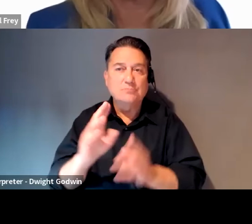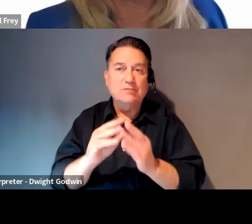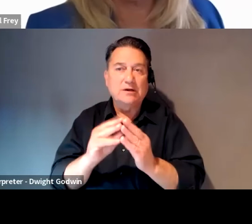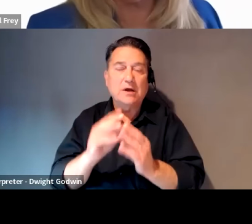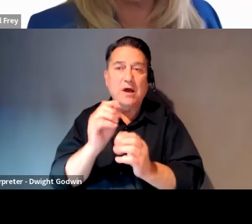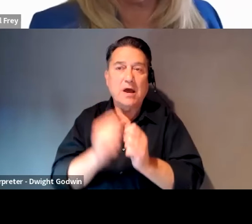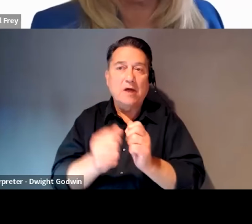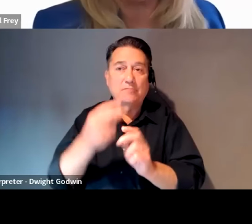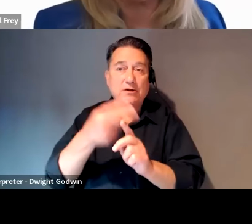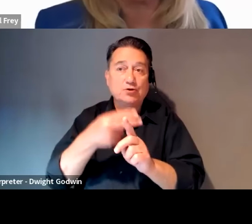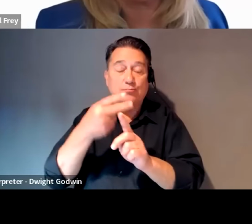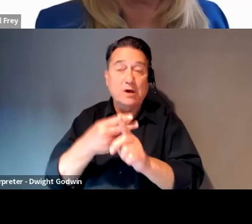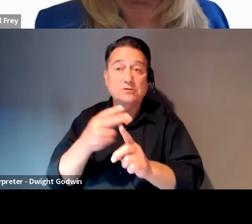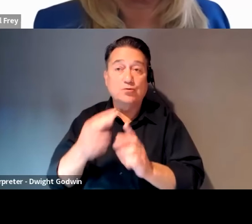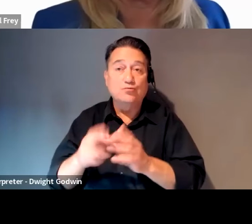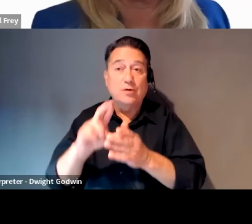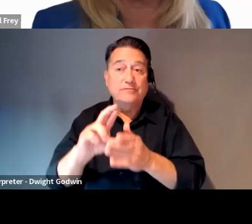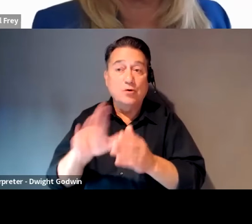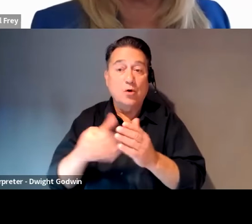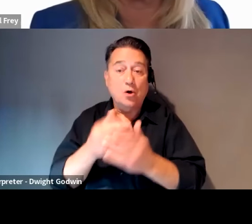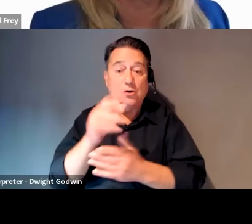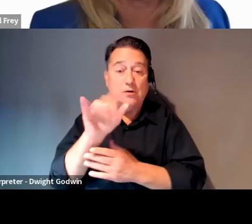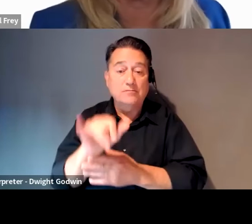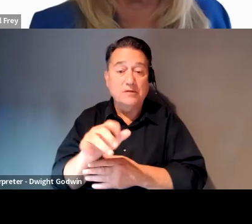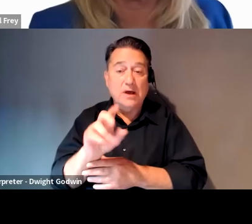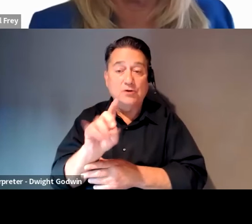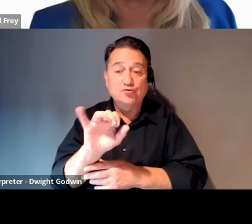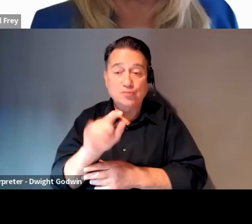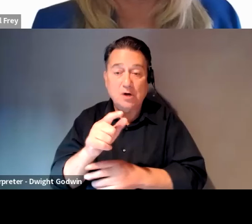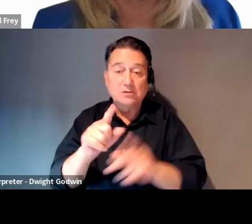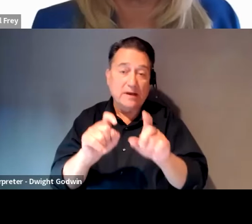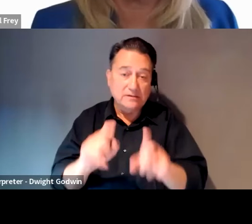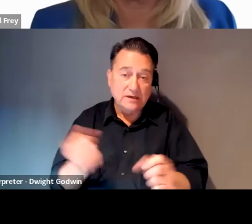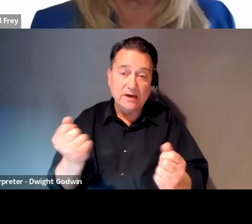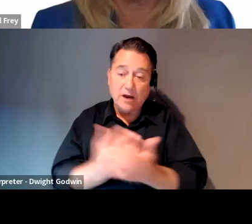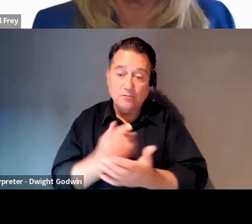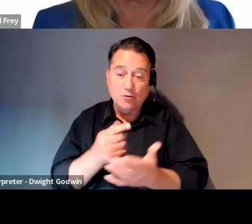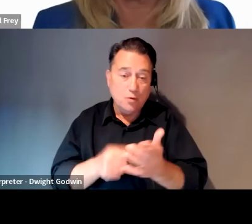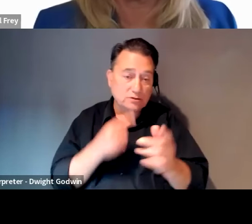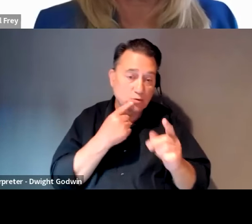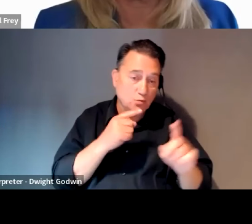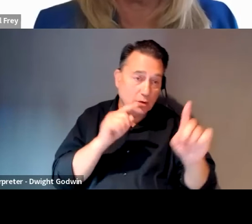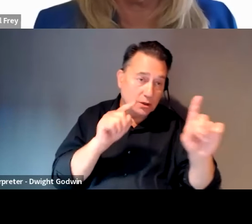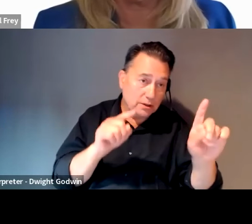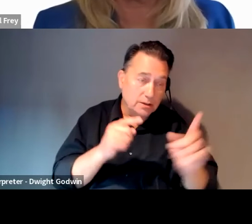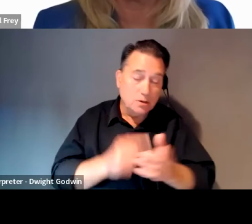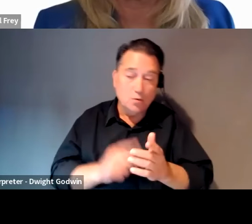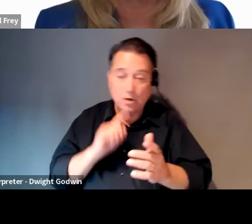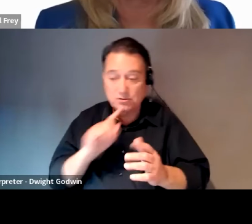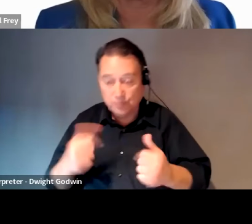And we review all of that drug testing, everything, what's working, what's been a challenge,